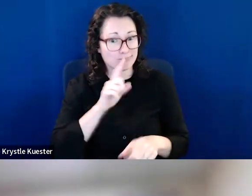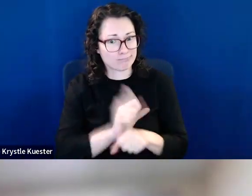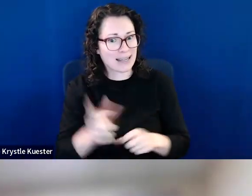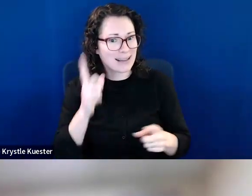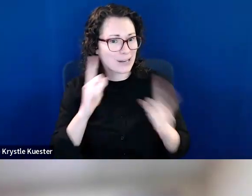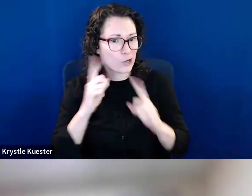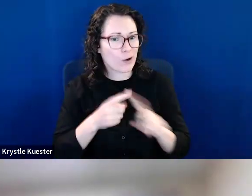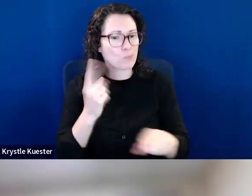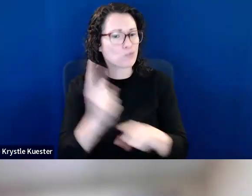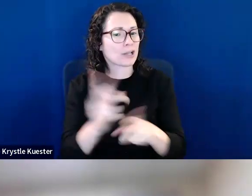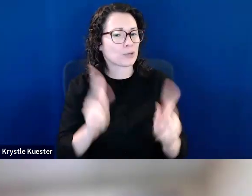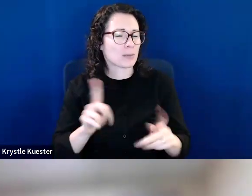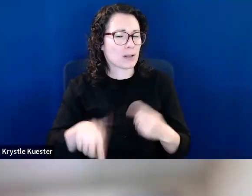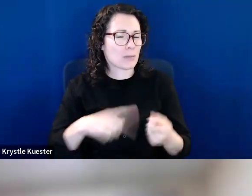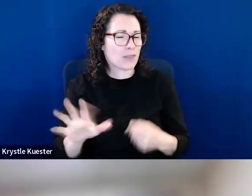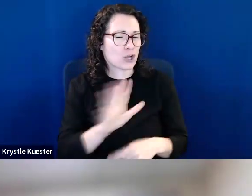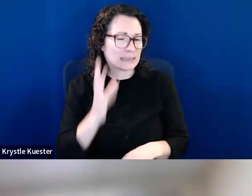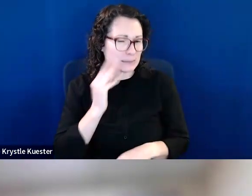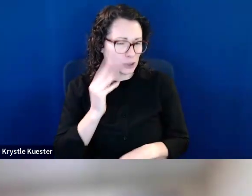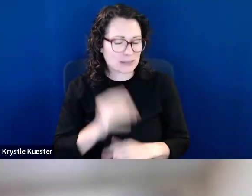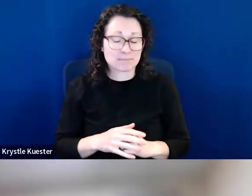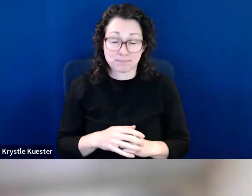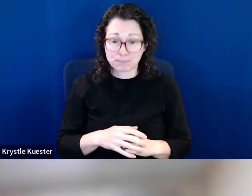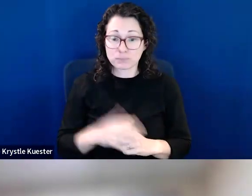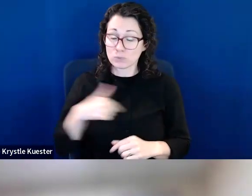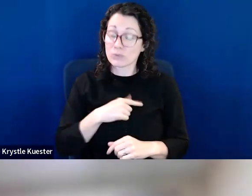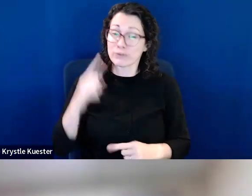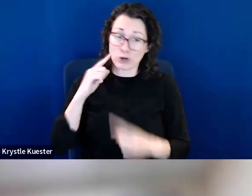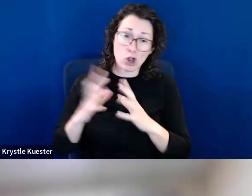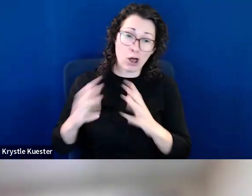about their experience in this space. Um we have obviously heard a lot from our own members and